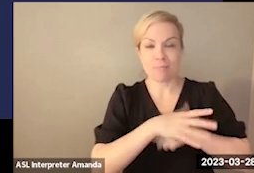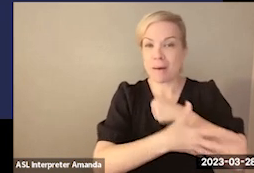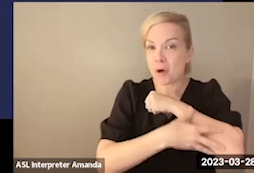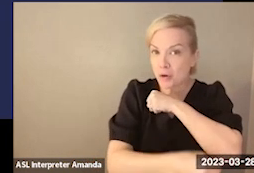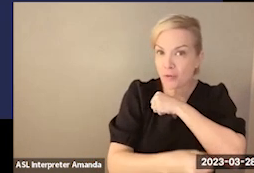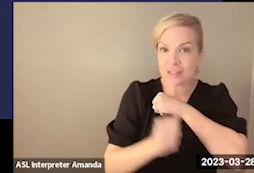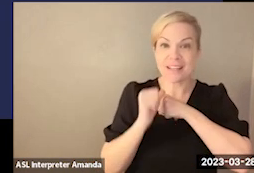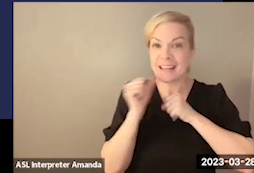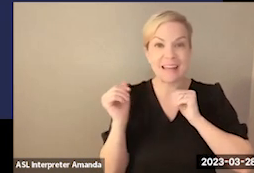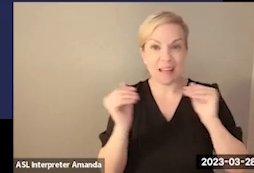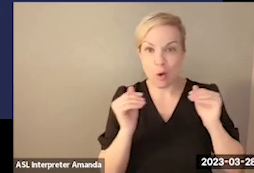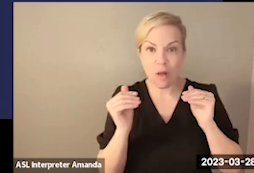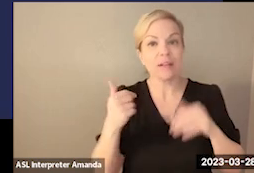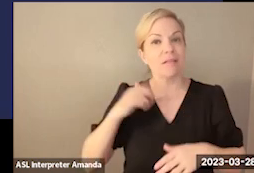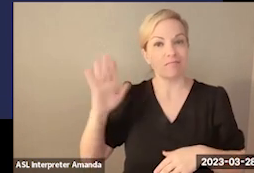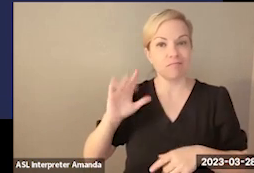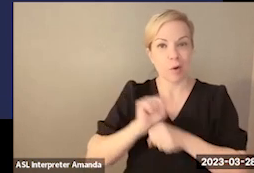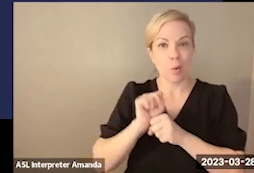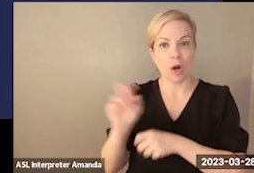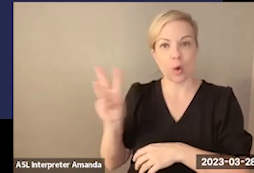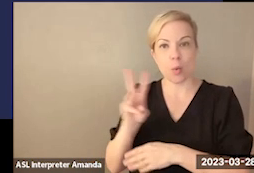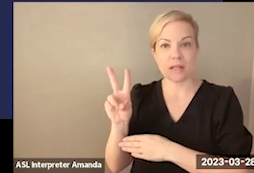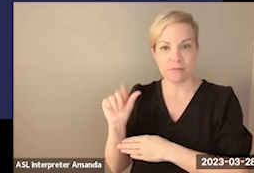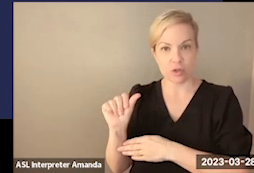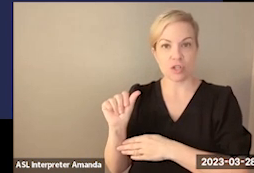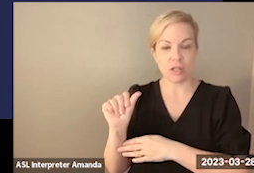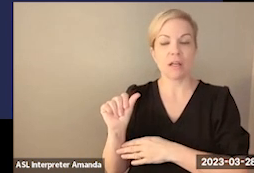Debbie Stine, Science & Technology Policy Academy: So, like I said, I worked in West Virginia. and